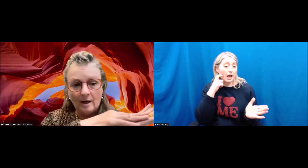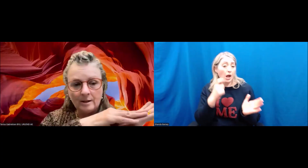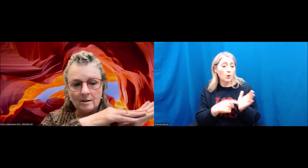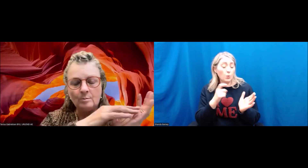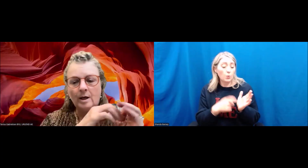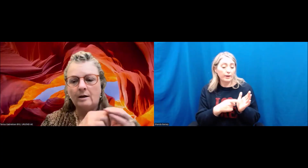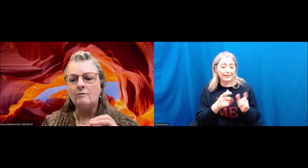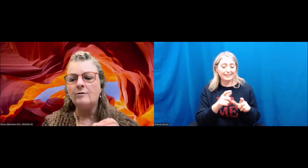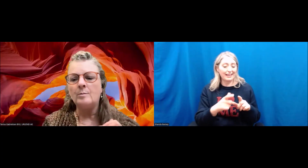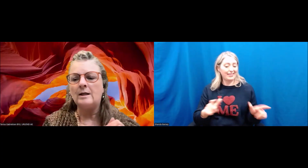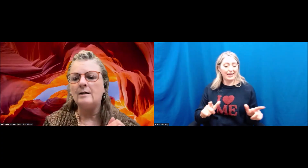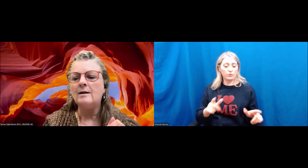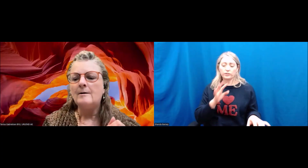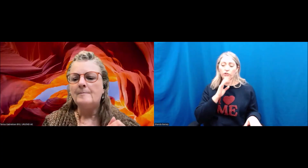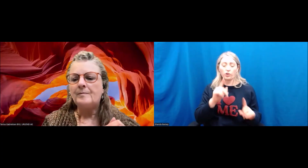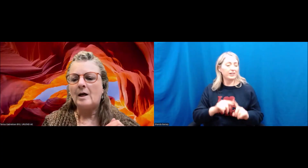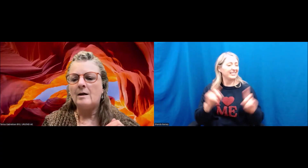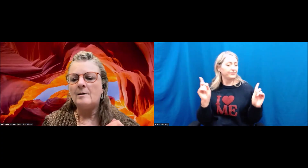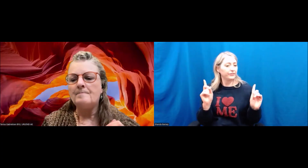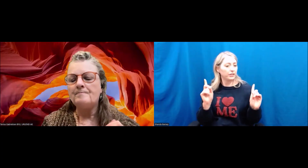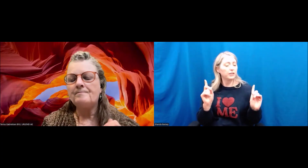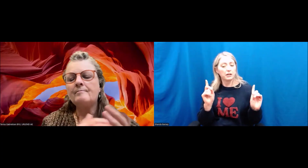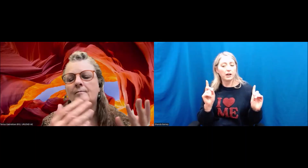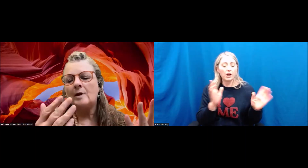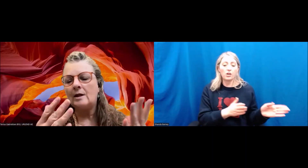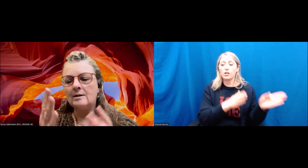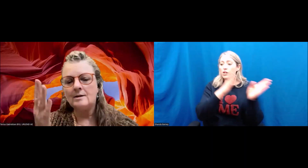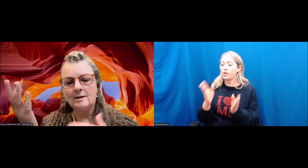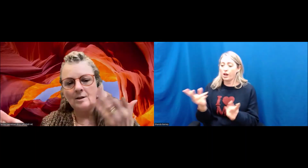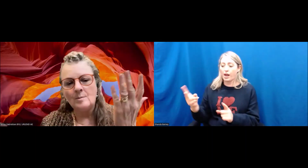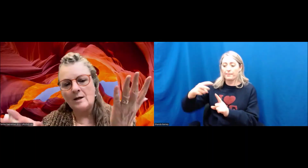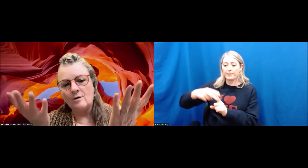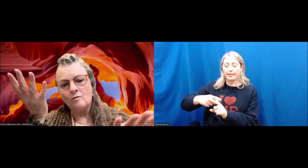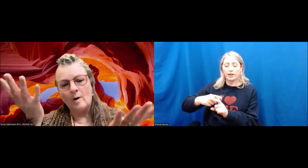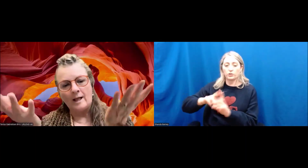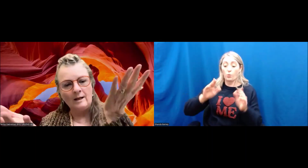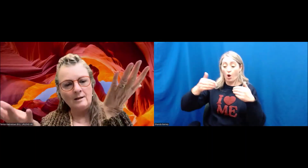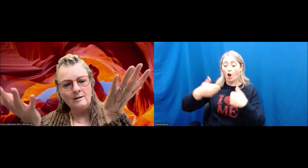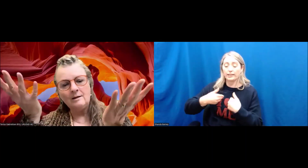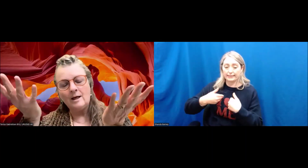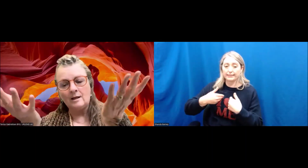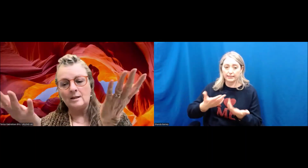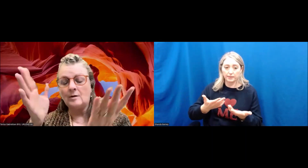on the autism pile. For me, it's a matter of weighing and it's